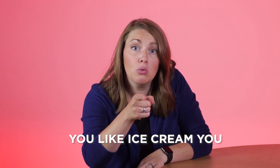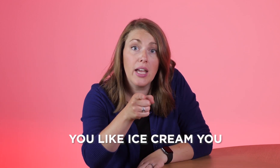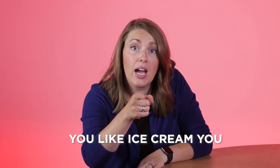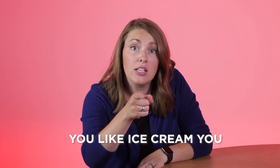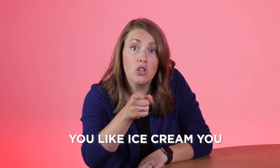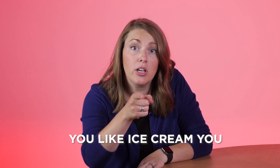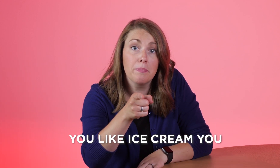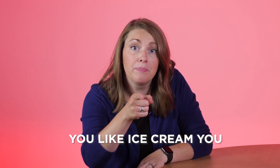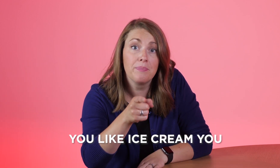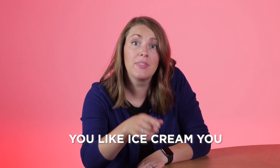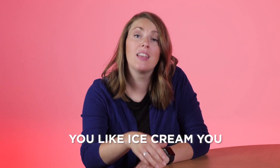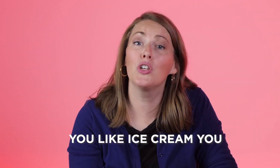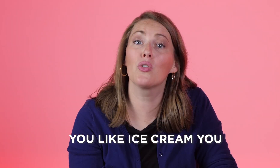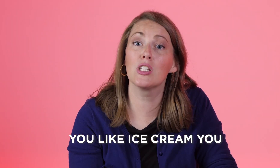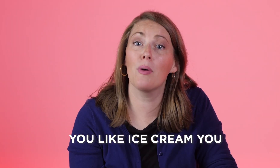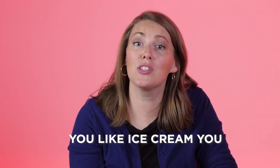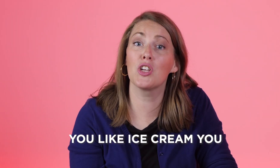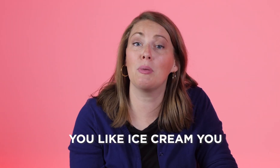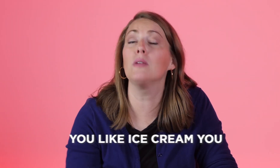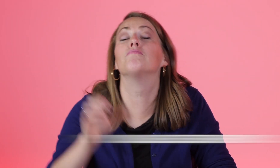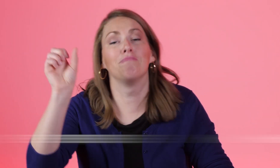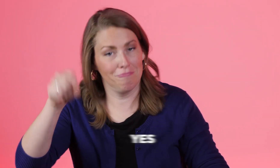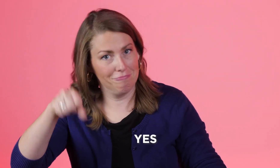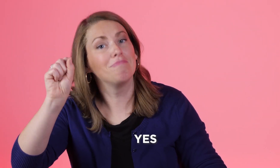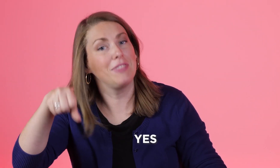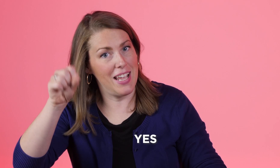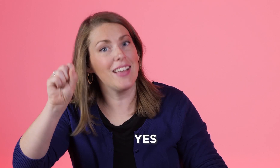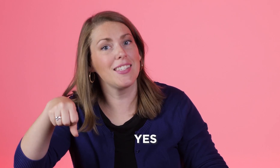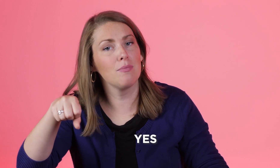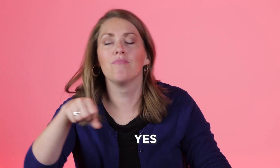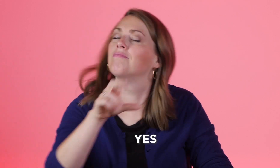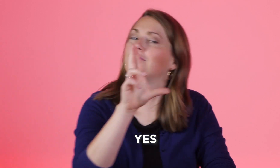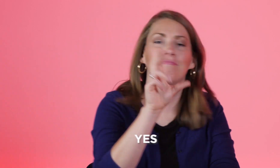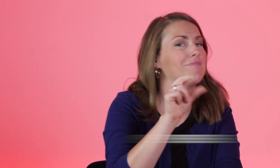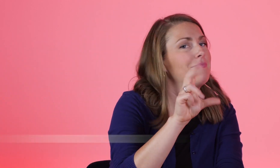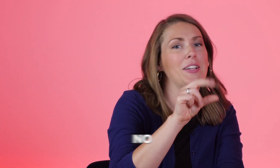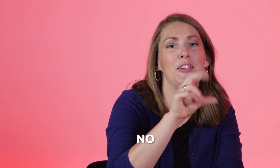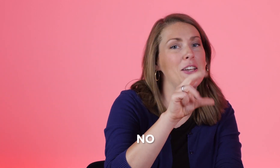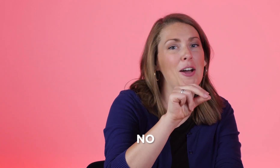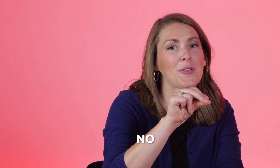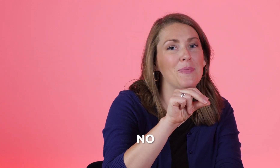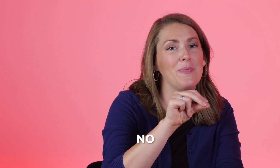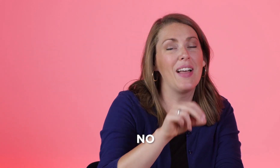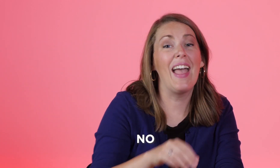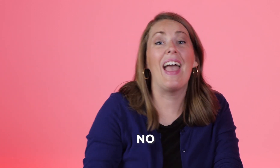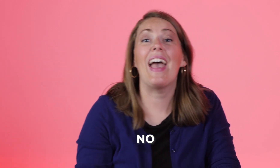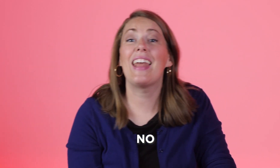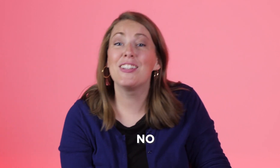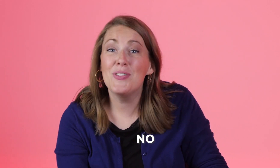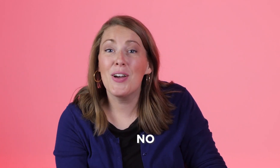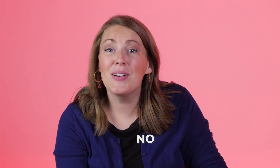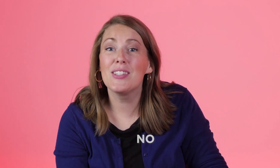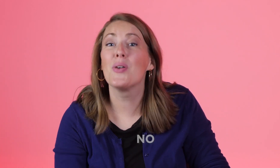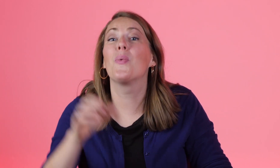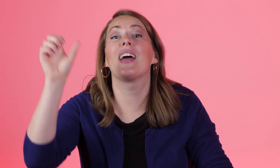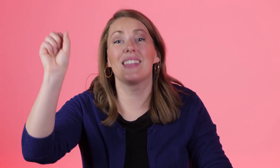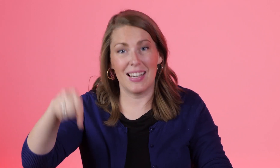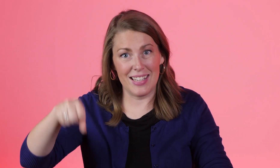do you like ice cream your response could be yes no and as you noticed when i signed